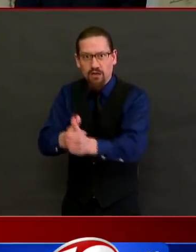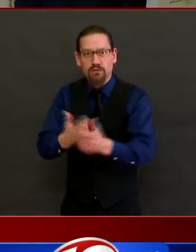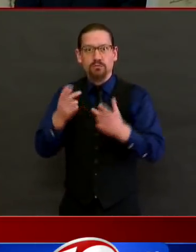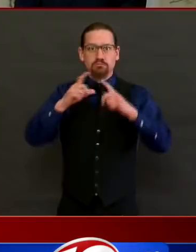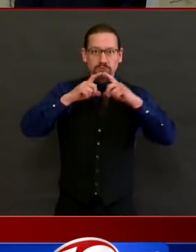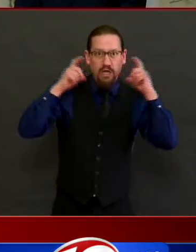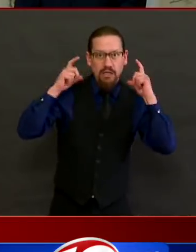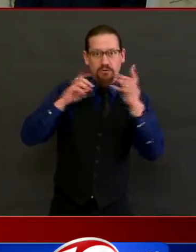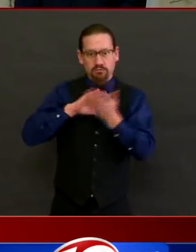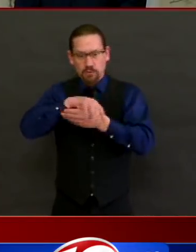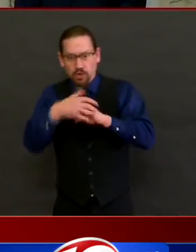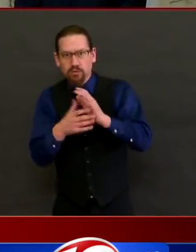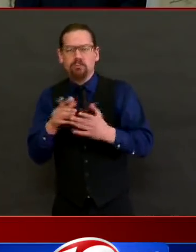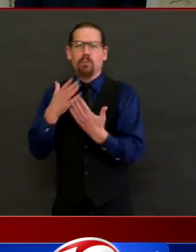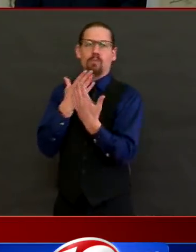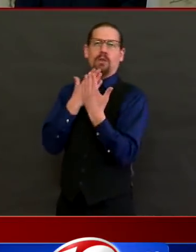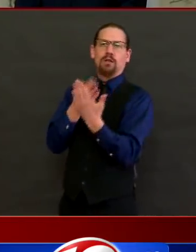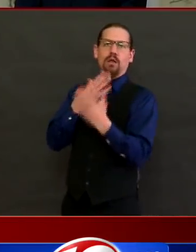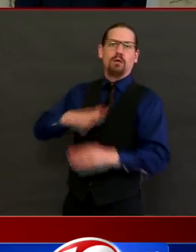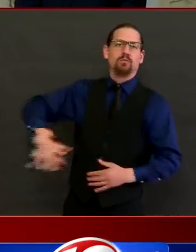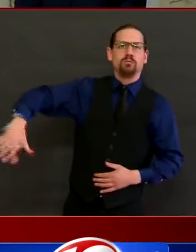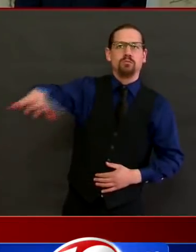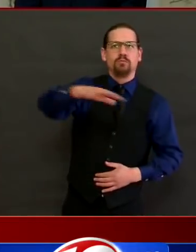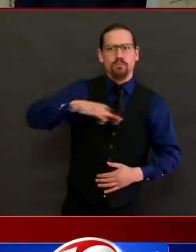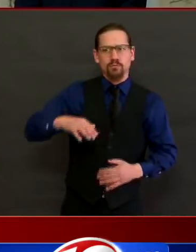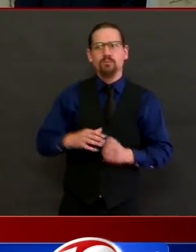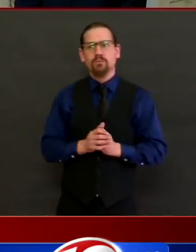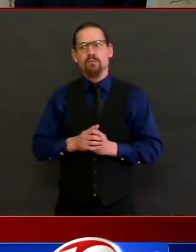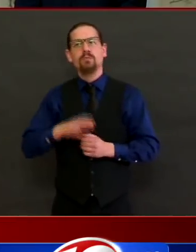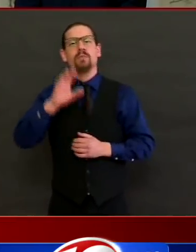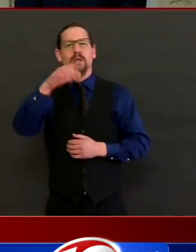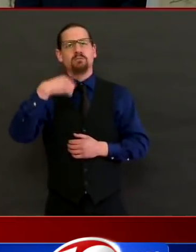YOU NEED TO KNOW THIS. THE BIGGEST DIFFERENCE BETWEEN